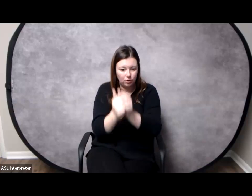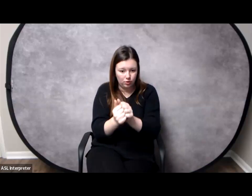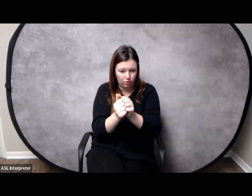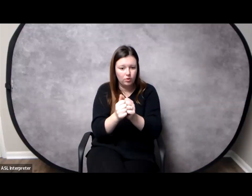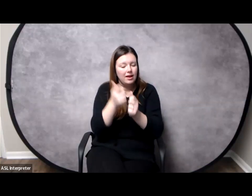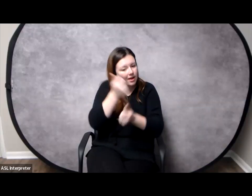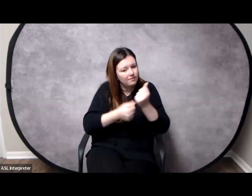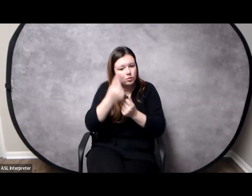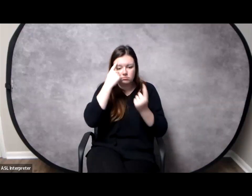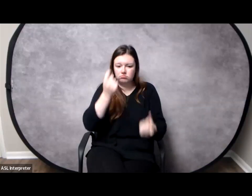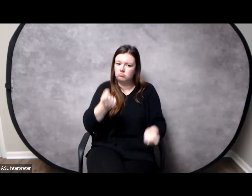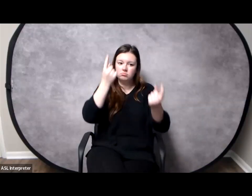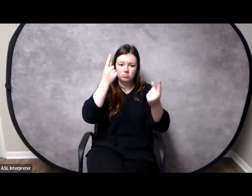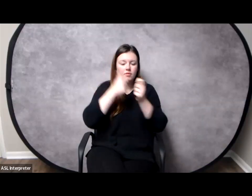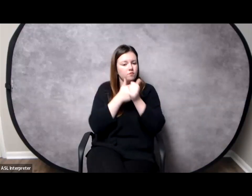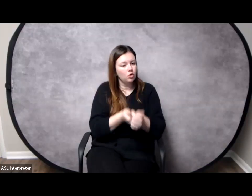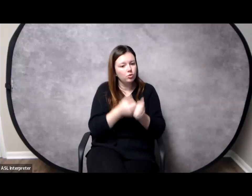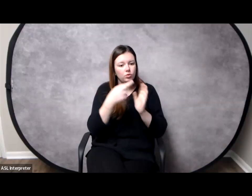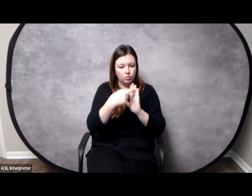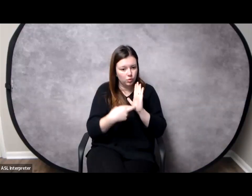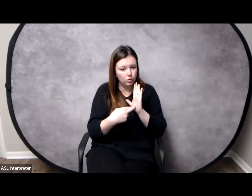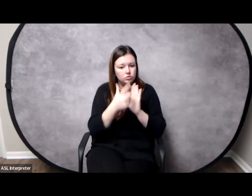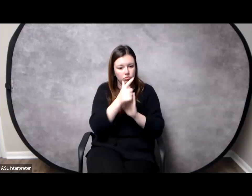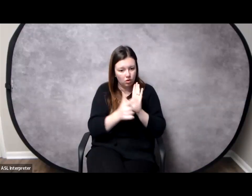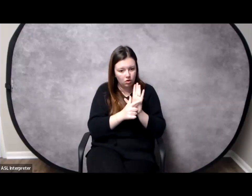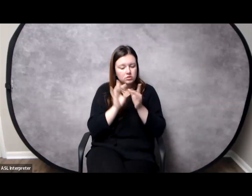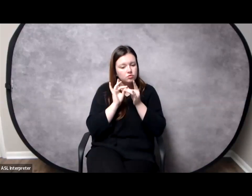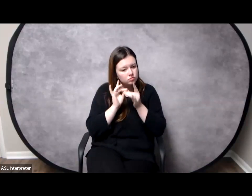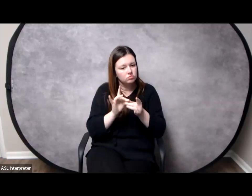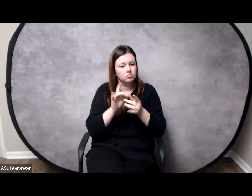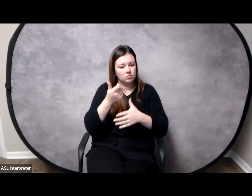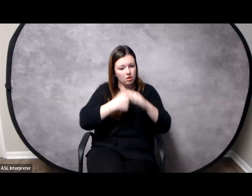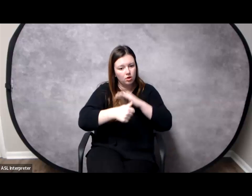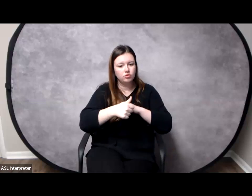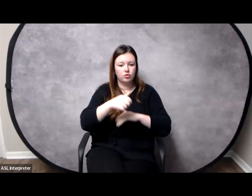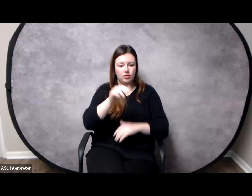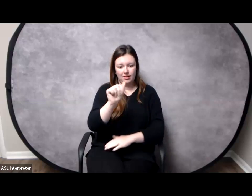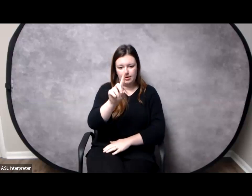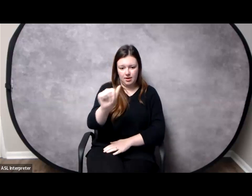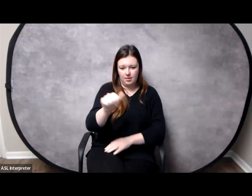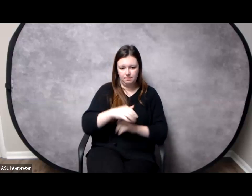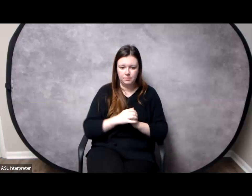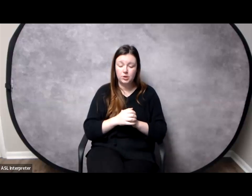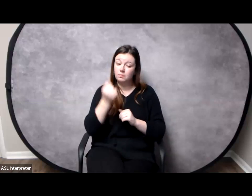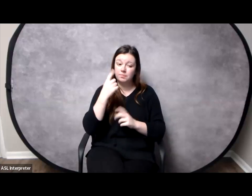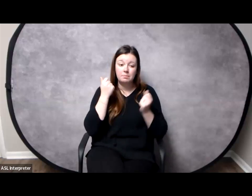aligning these regulations with the ADA requirements. So there's many, many provisions in this area as well.